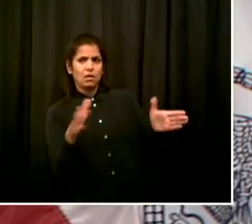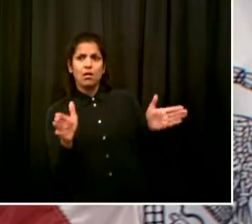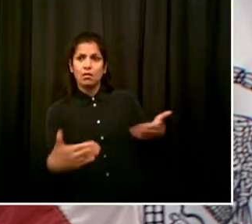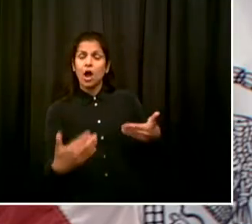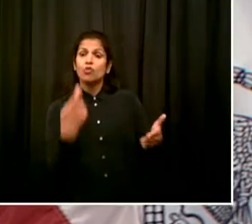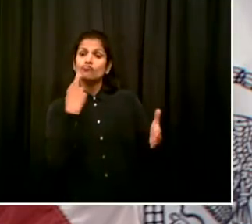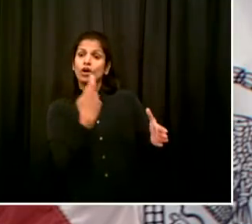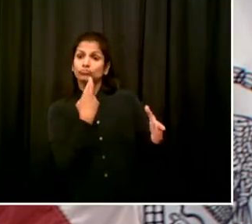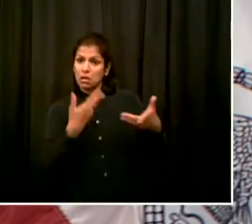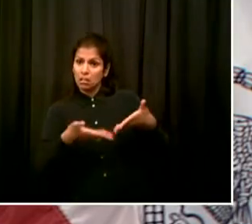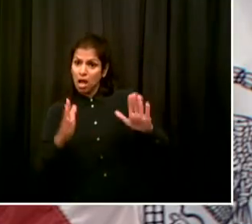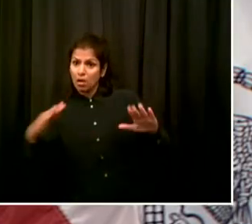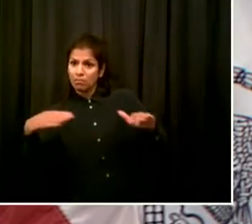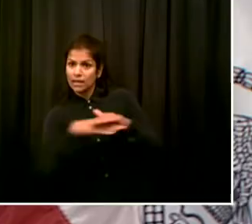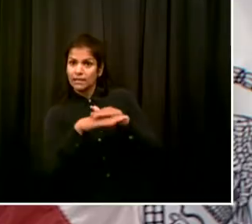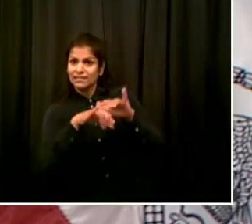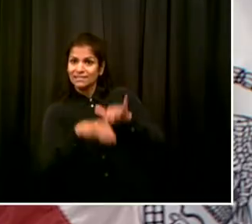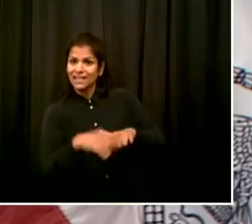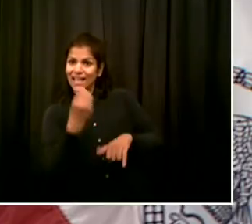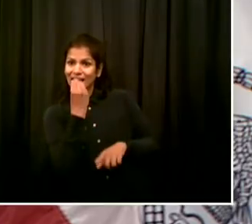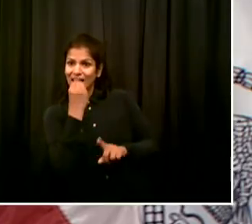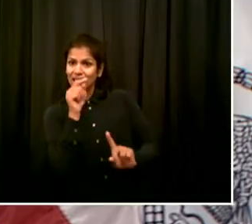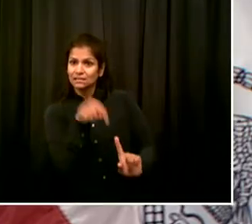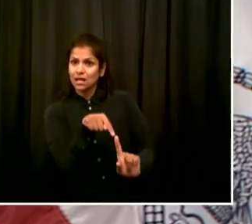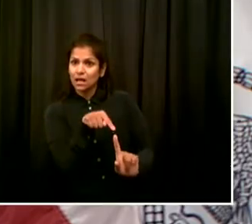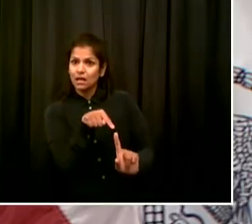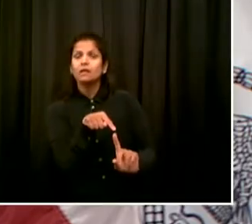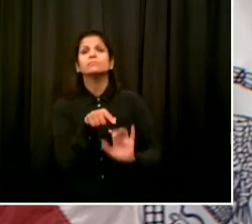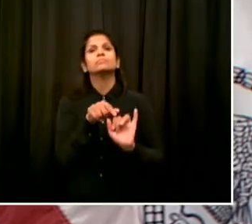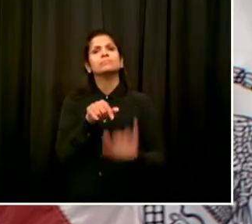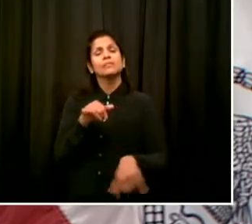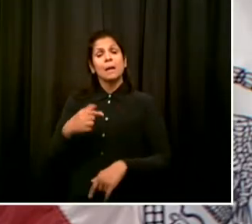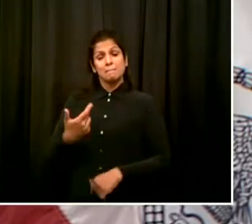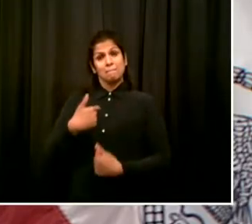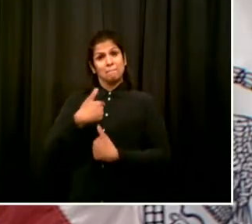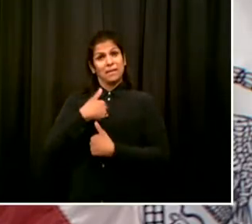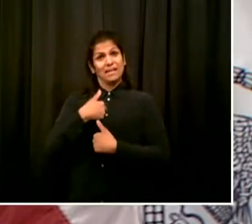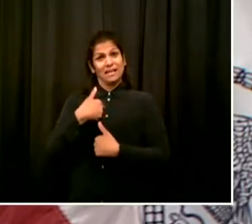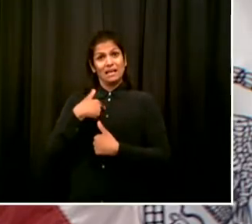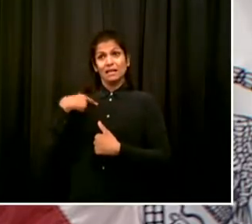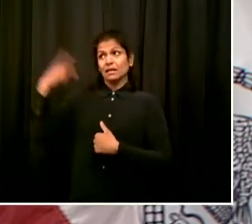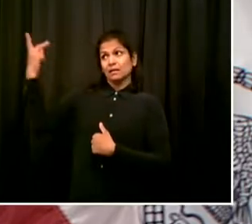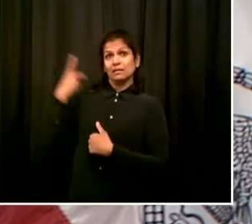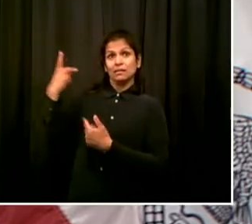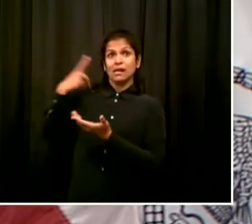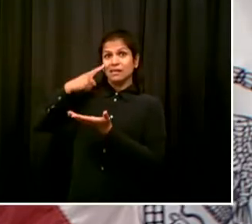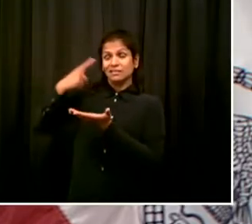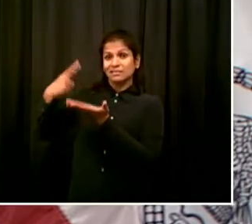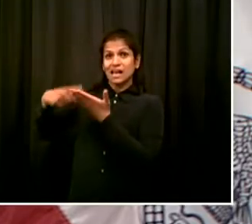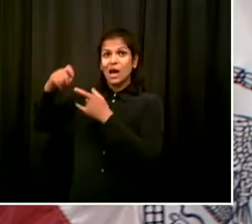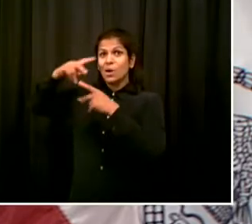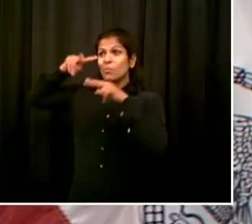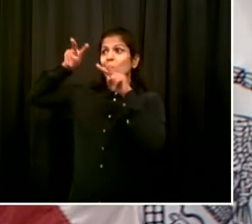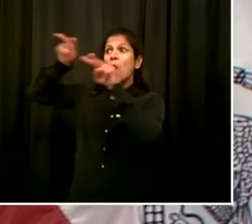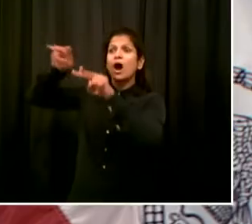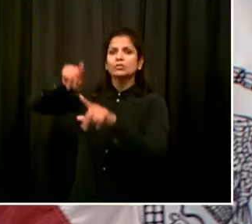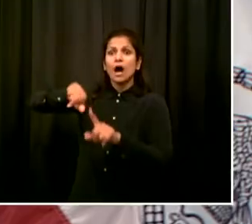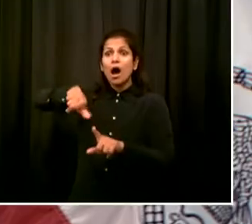I WANT TO SEPRAATE THE DIFFERENT ISSUES. ON INDOOR DININGW, HAWET ARE ALL LOOKING AT IS HET